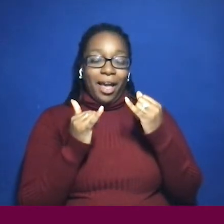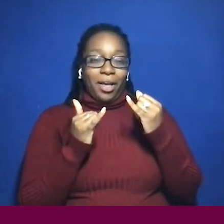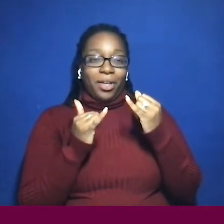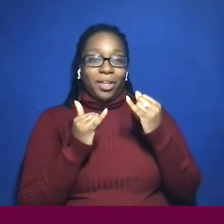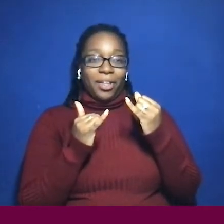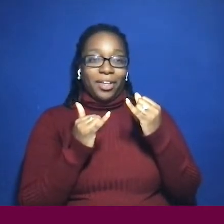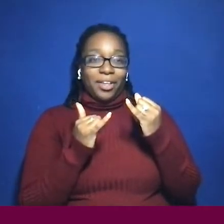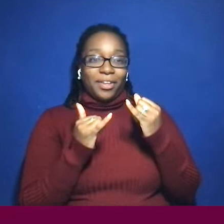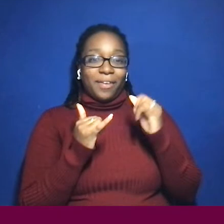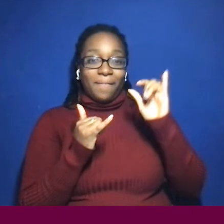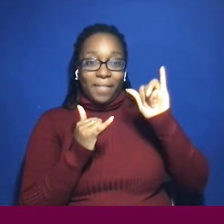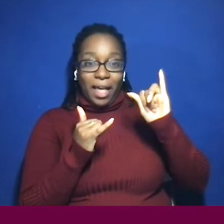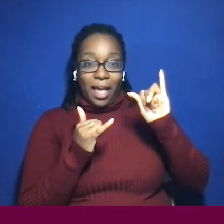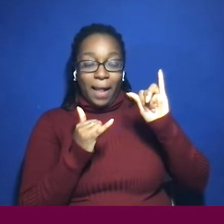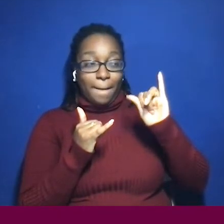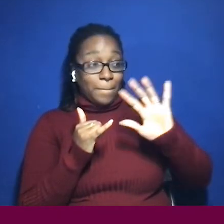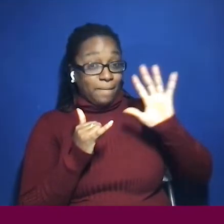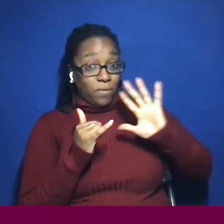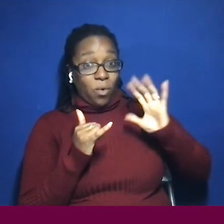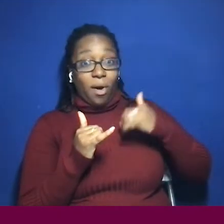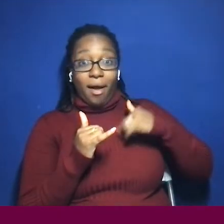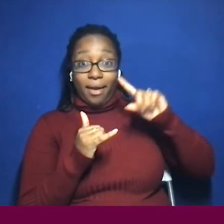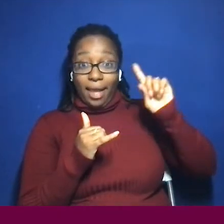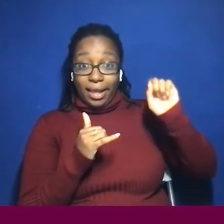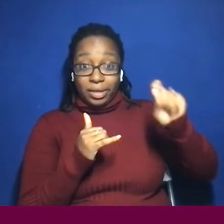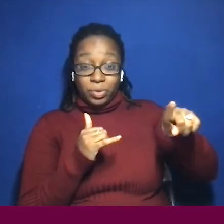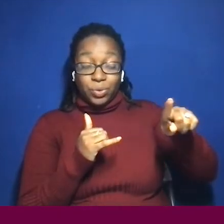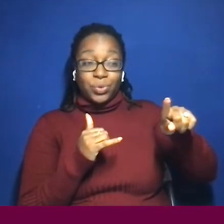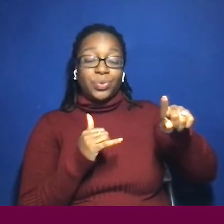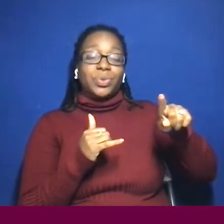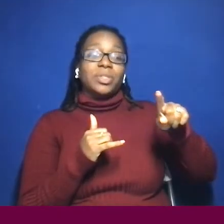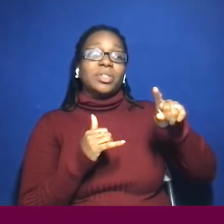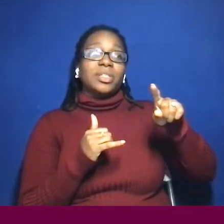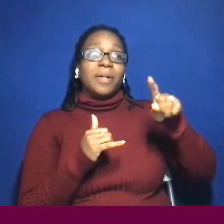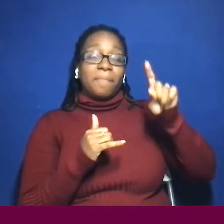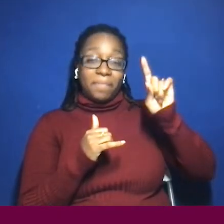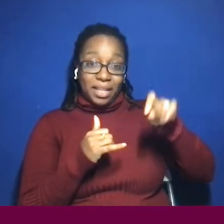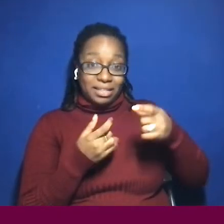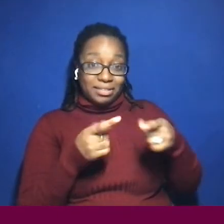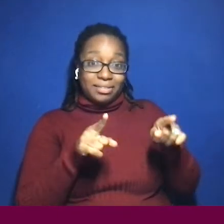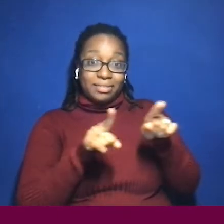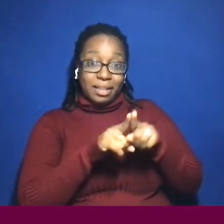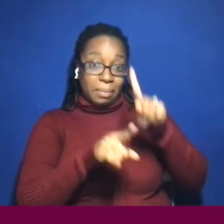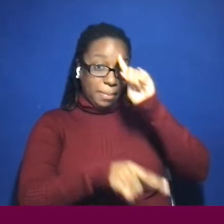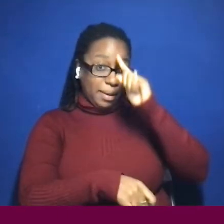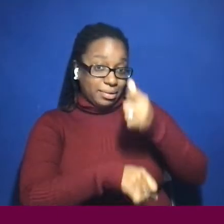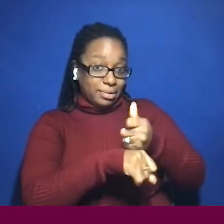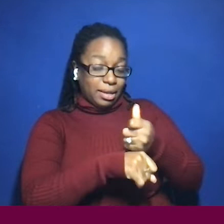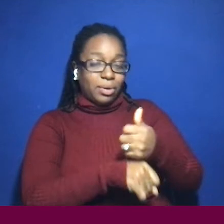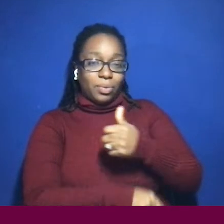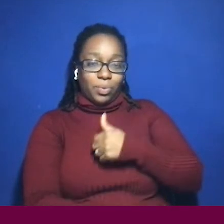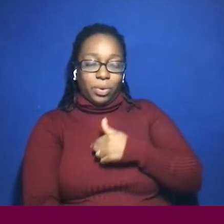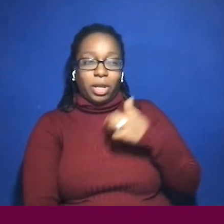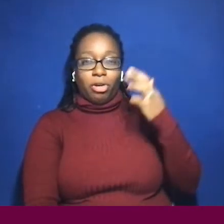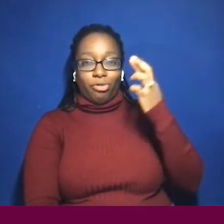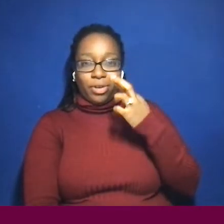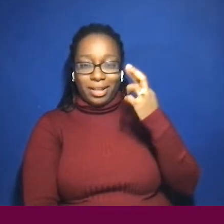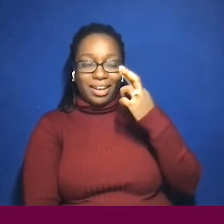that I had asked earlier, so that's the mindset that we find ourselves in as disability.